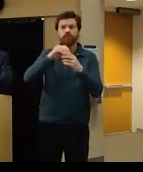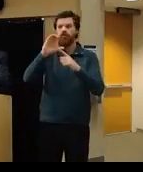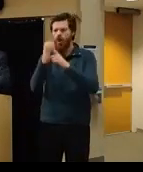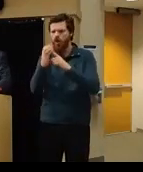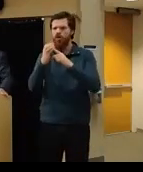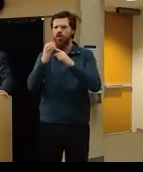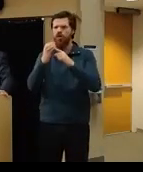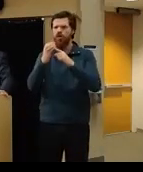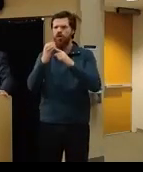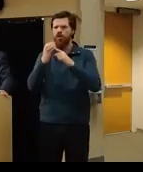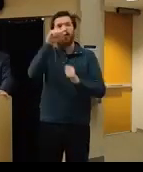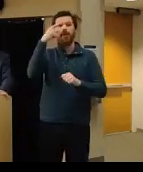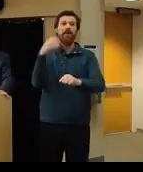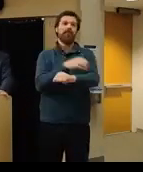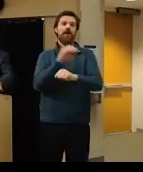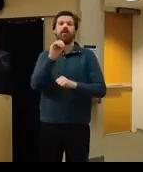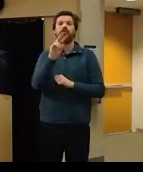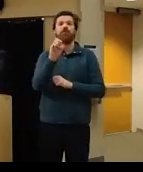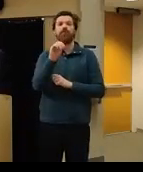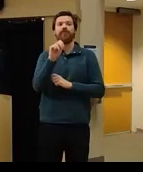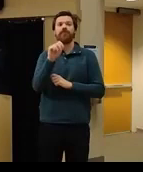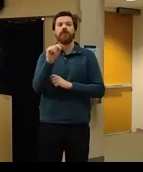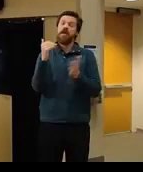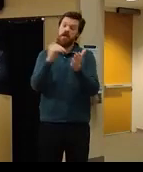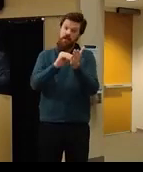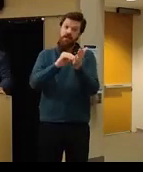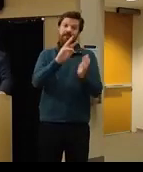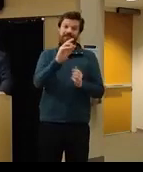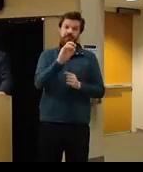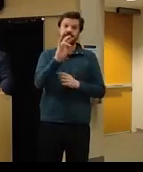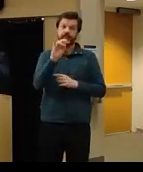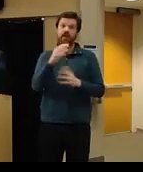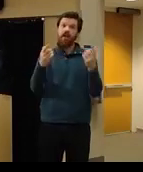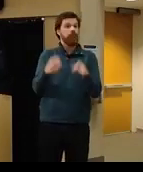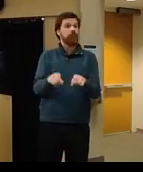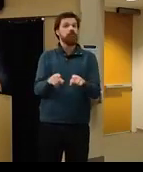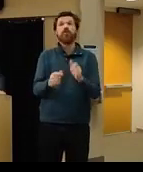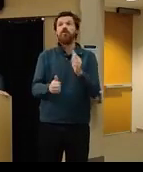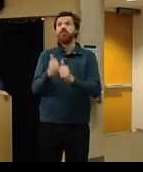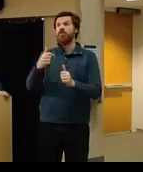the Black Power movement now A lot happened in the 60s and 70s um most of us are familiar with the